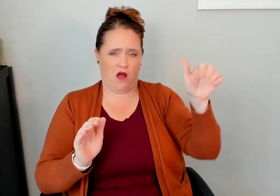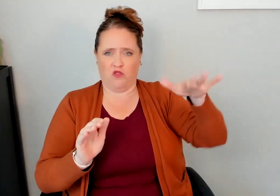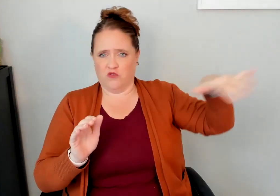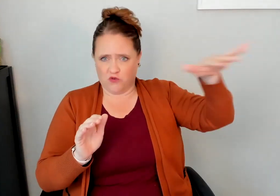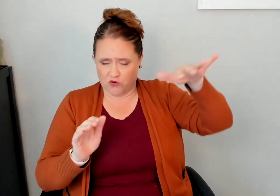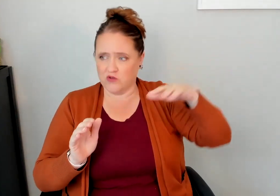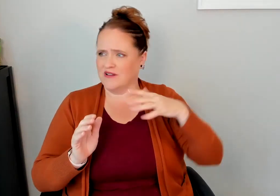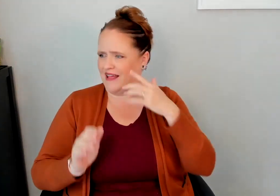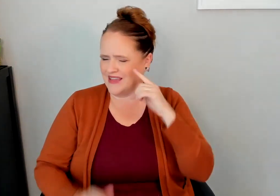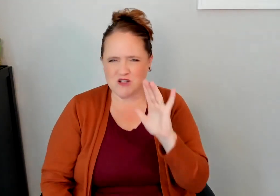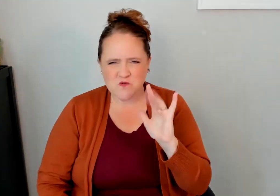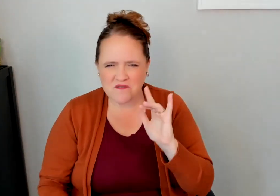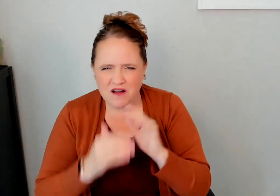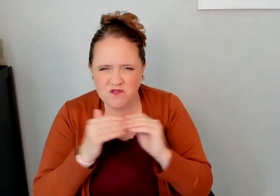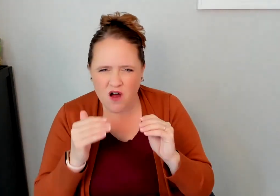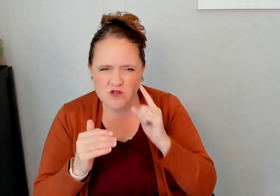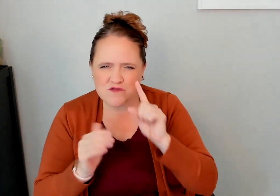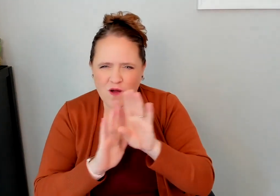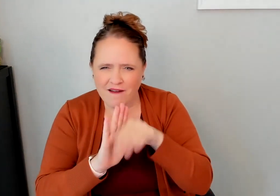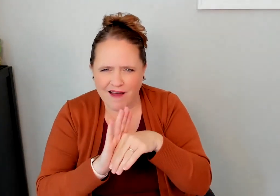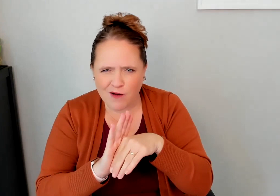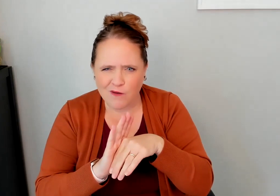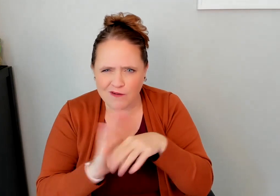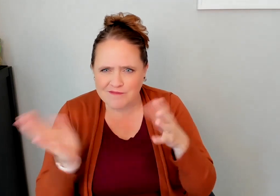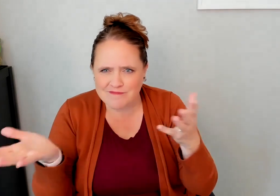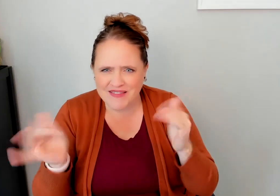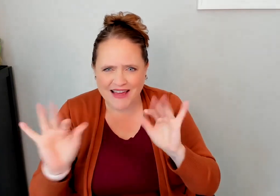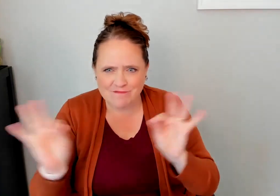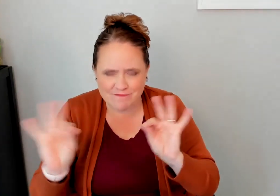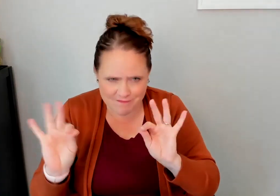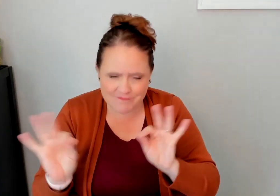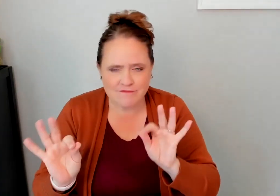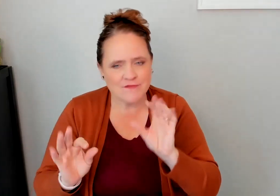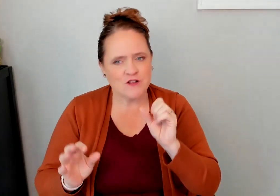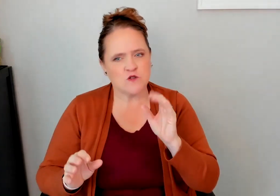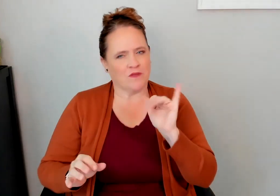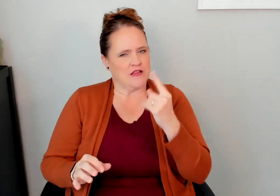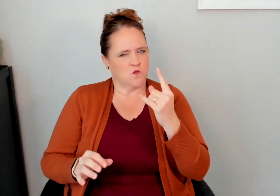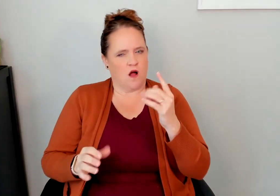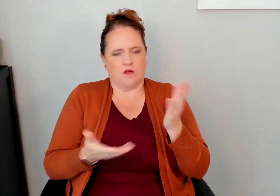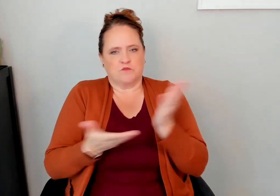you're going to find a massage i think it's like 25 for a half hour massage bring cash for that